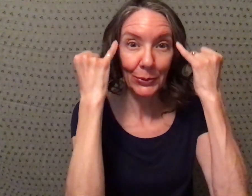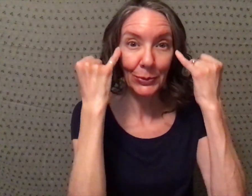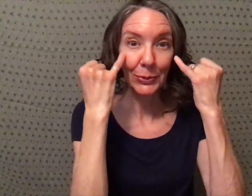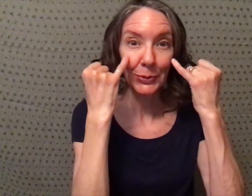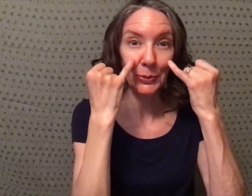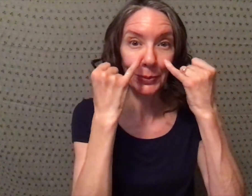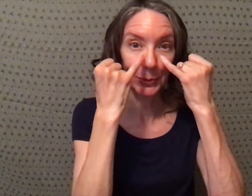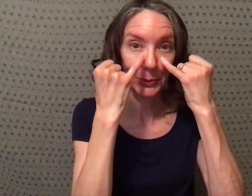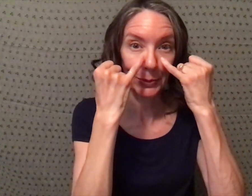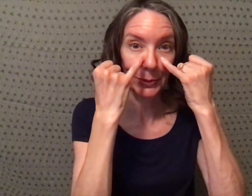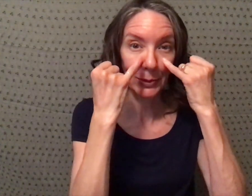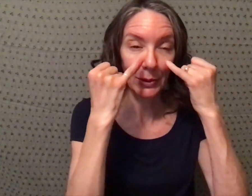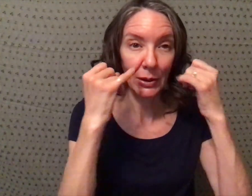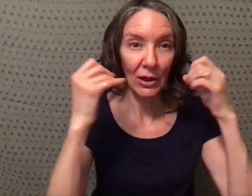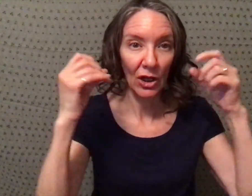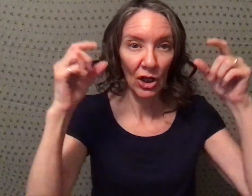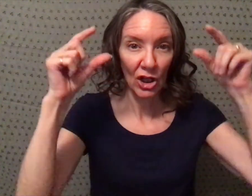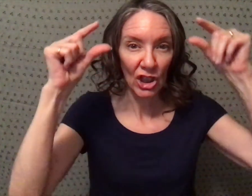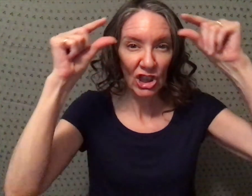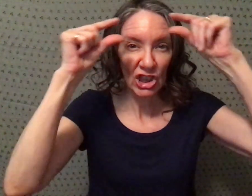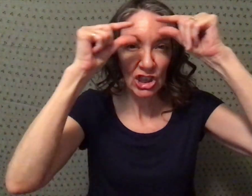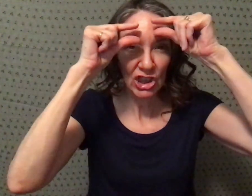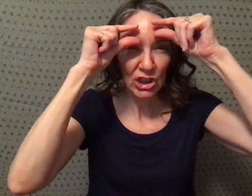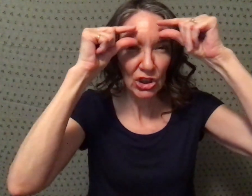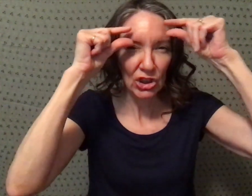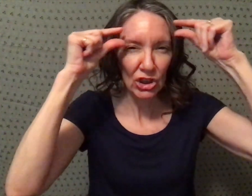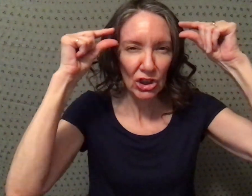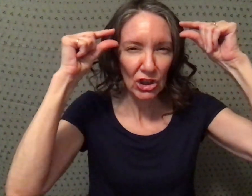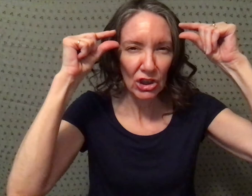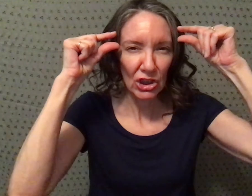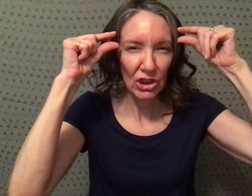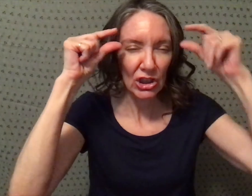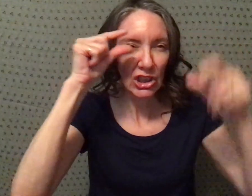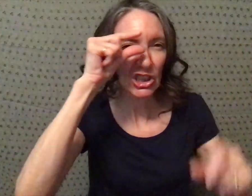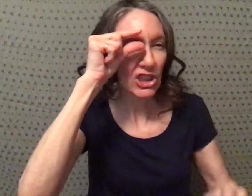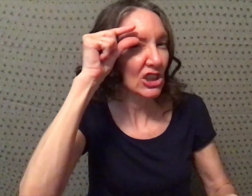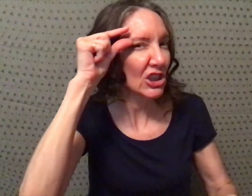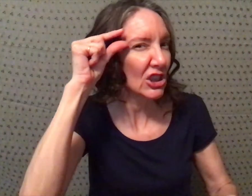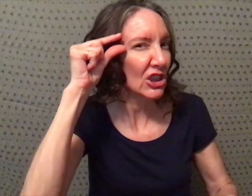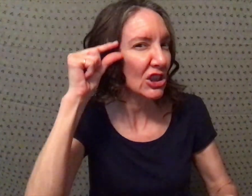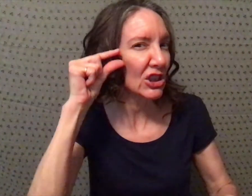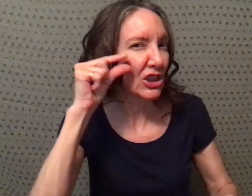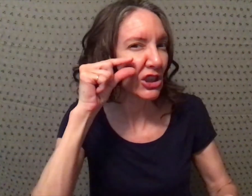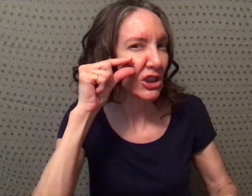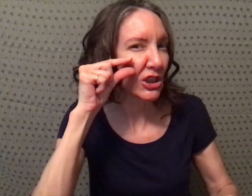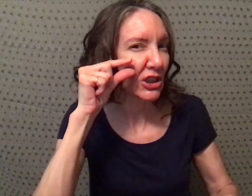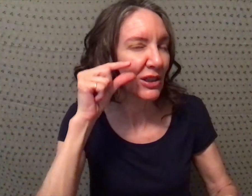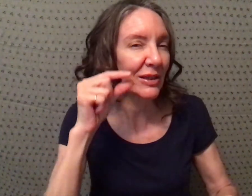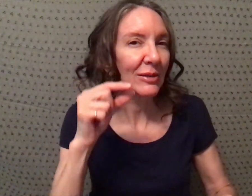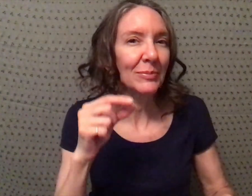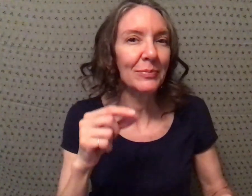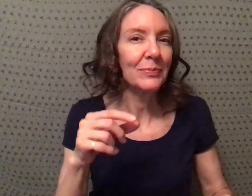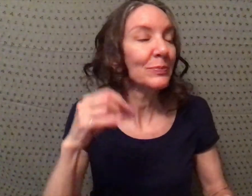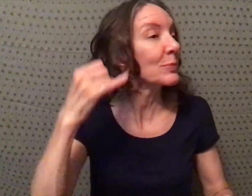or wireframes, use a G handshape to indicate thick frames.